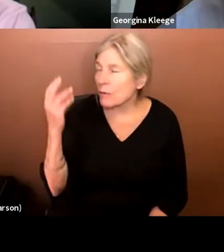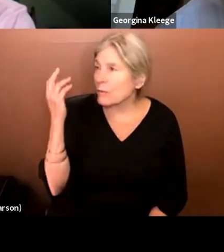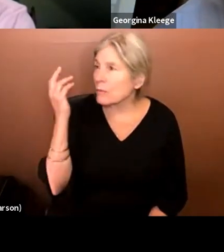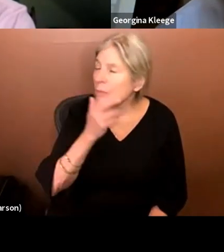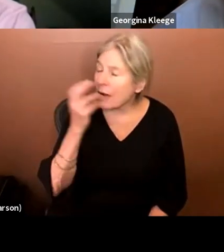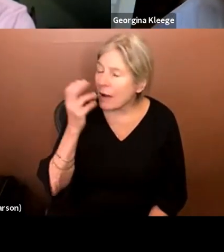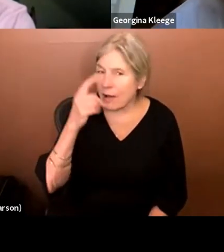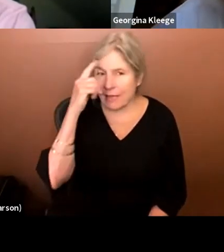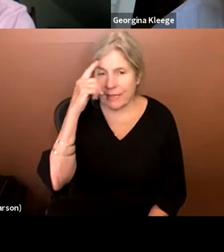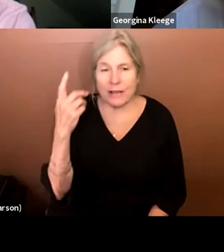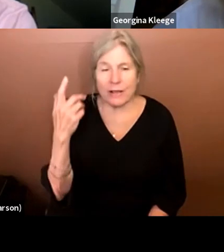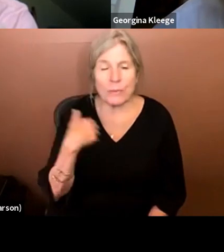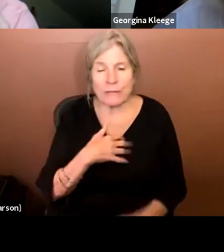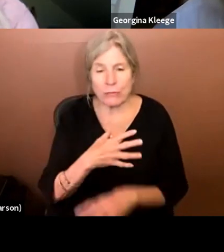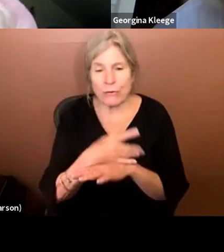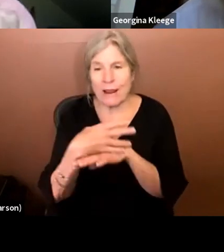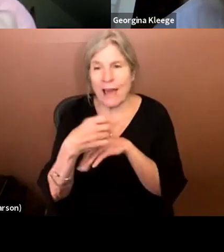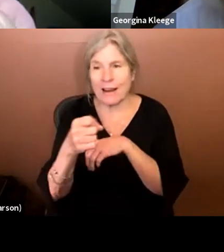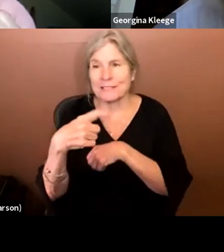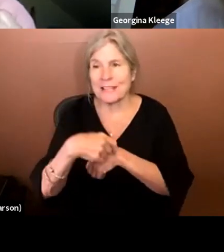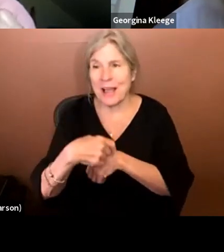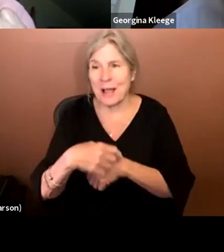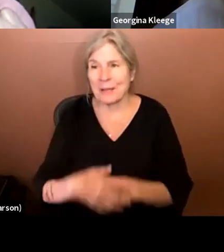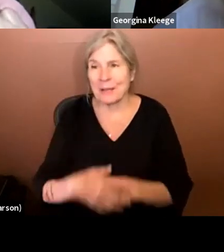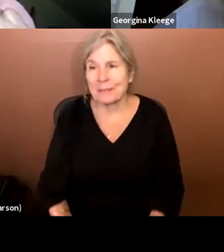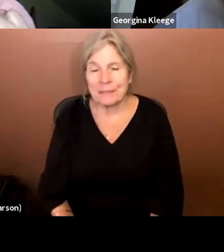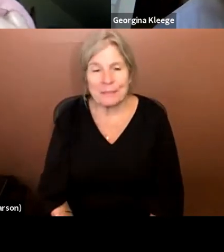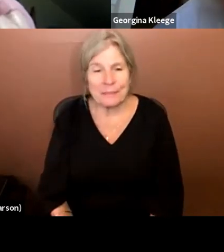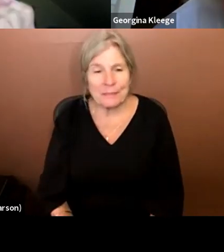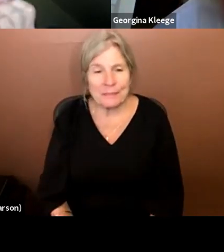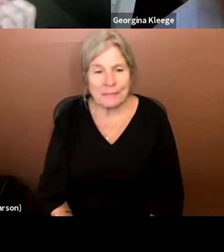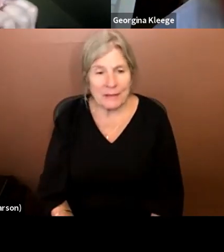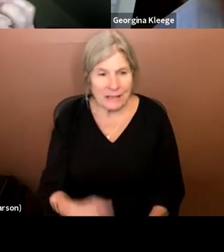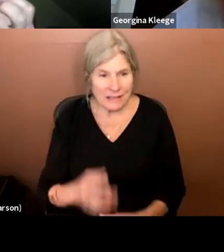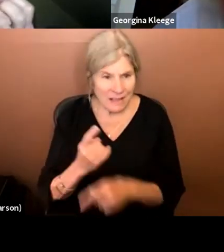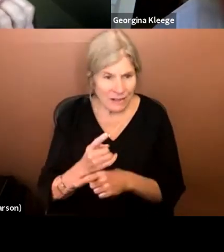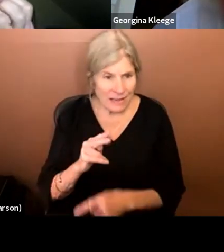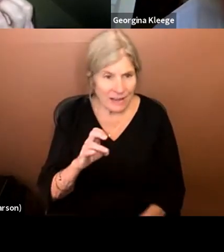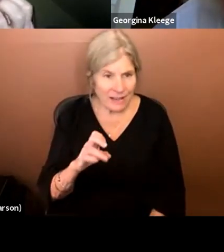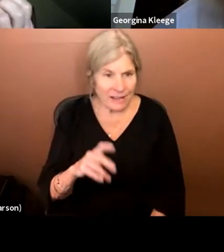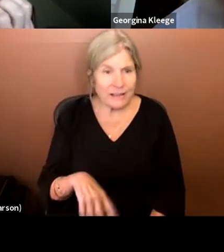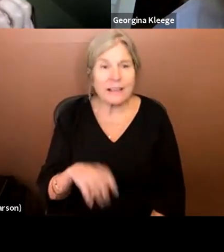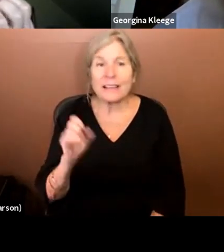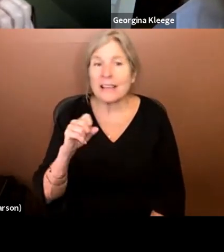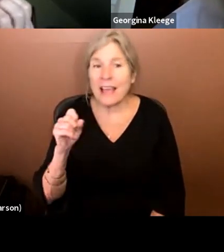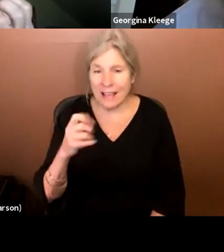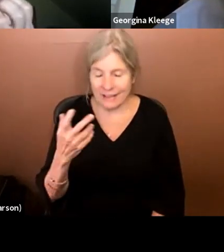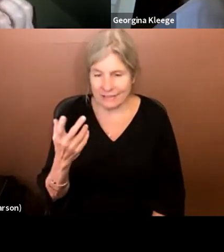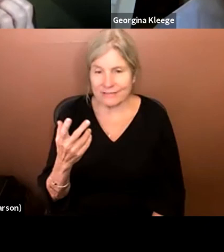ve run out of time. Is that right Nick? Nick Sousanis: Yeah. And we have some